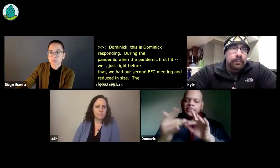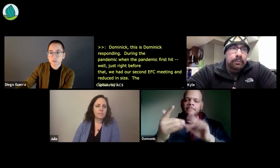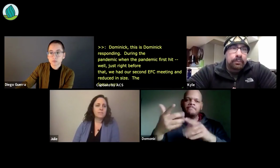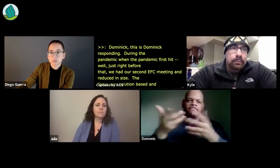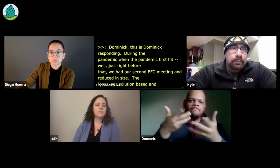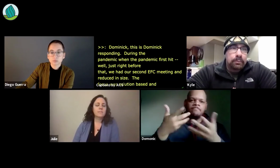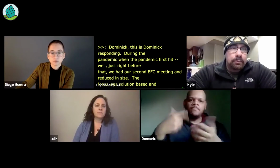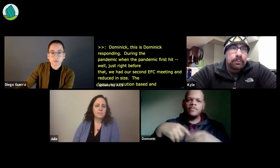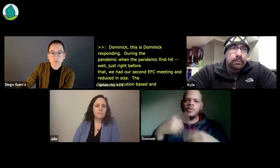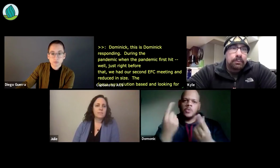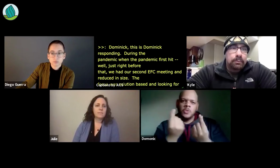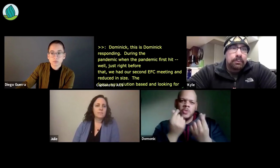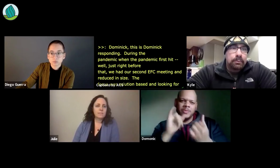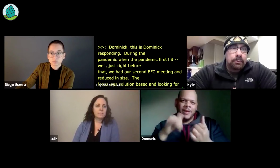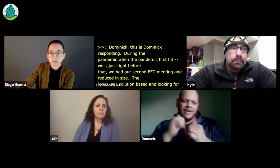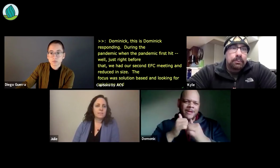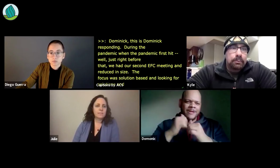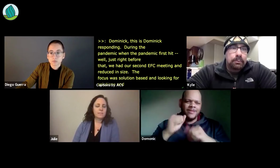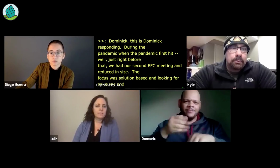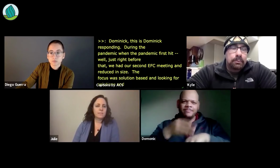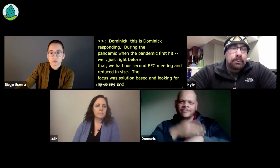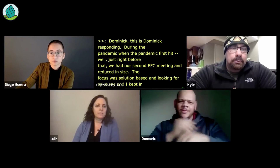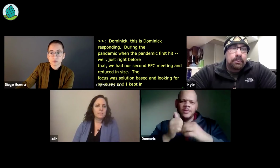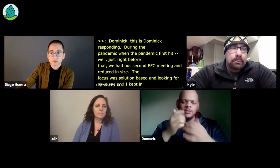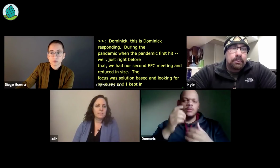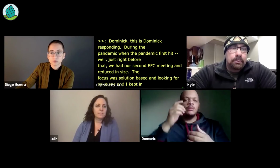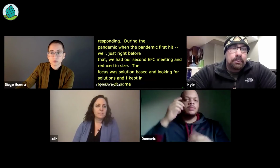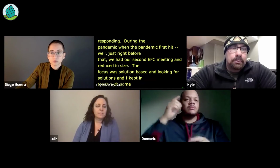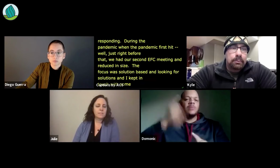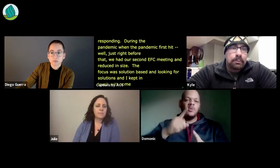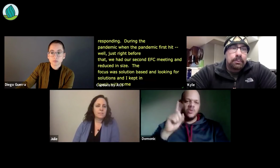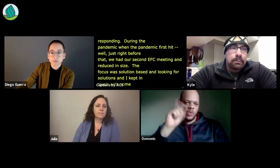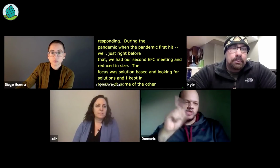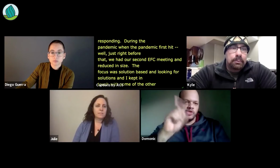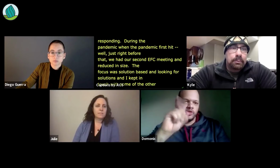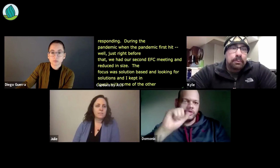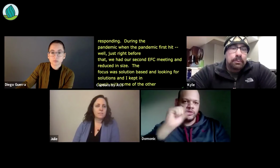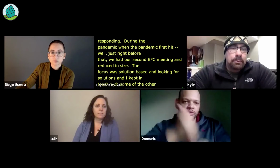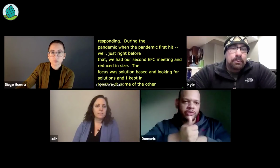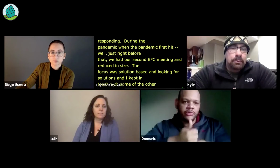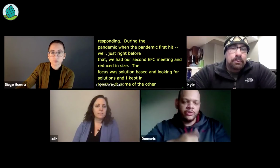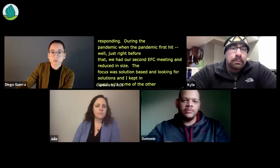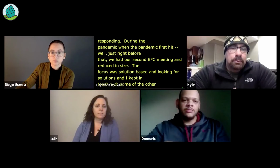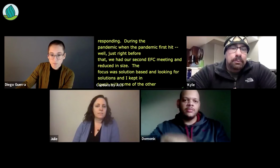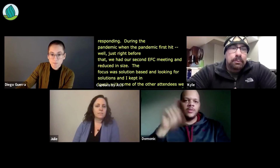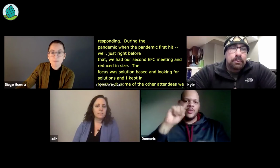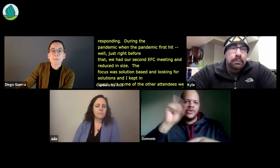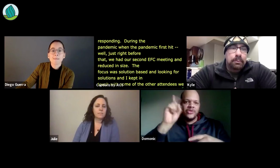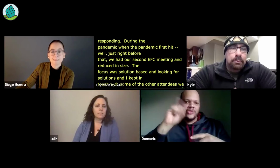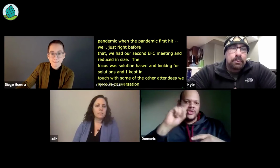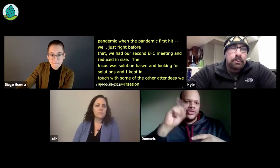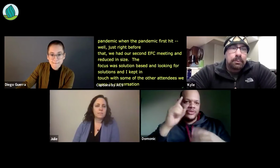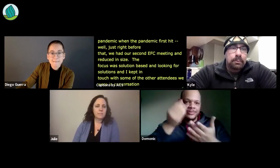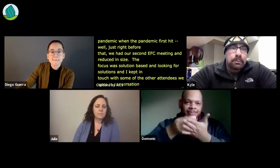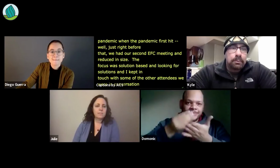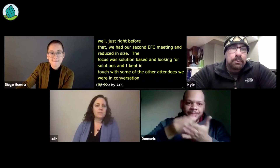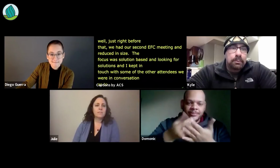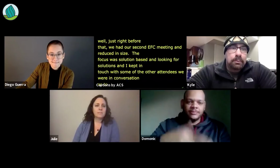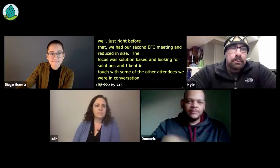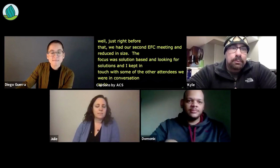We were in conversation as to how to improve things, and first we were wondering the where. Where shall we meet?